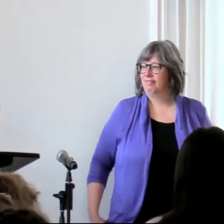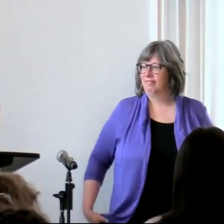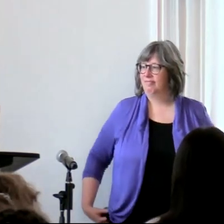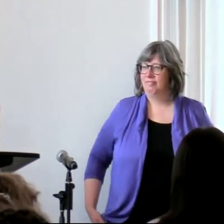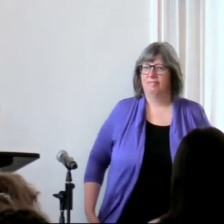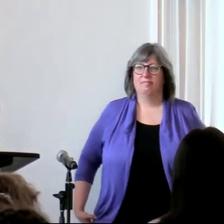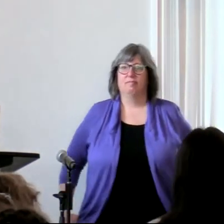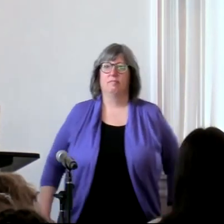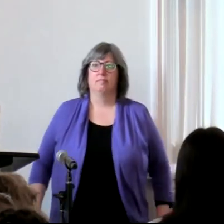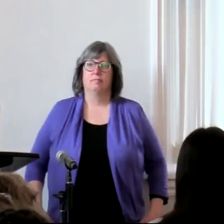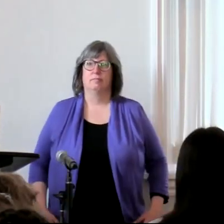A bit of adjustment for height here.